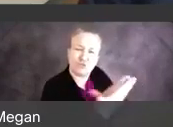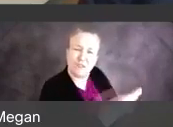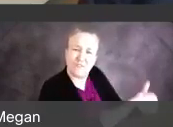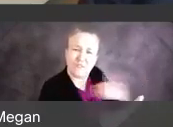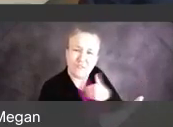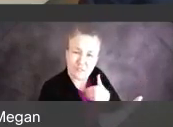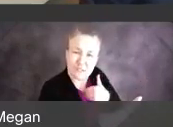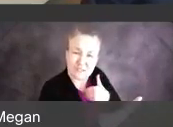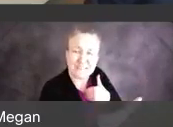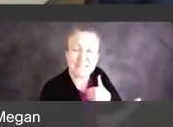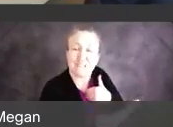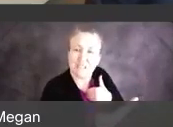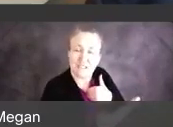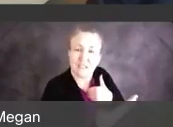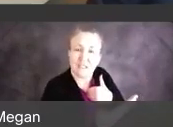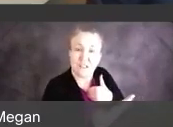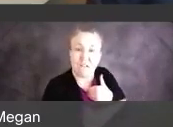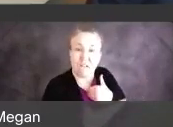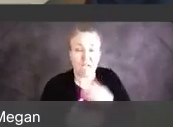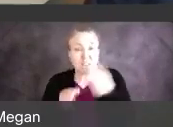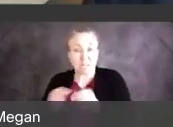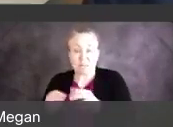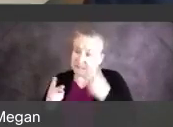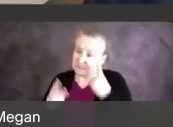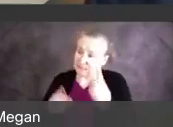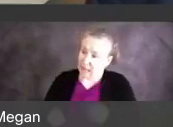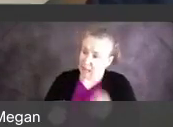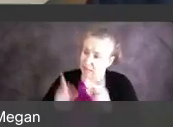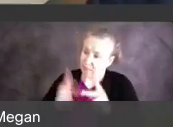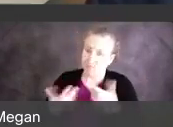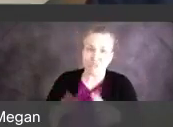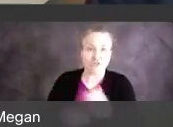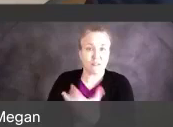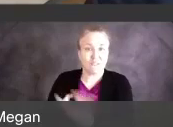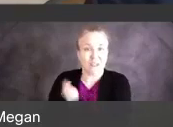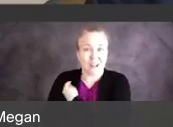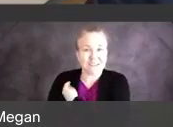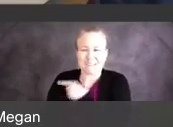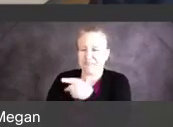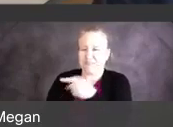I don't think that looking at just simply how many people have been vaccinated is a fair measure at all.